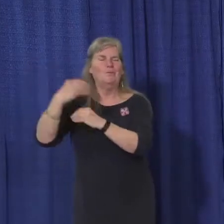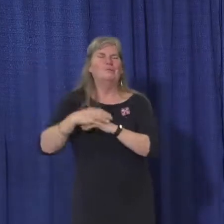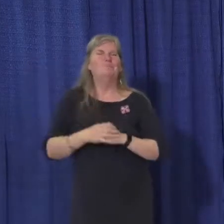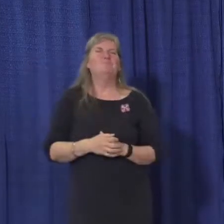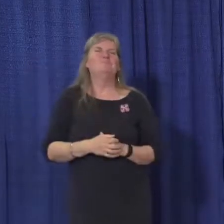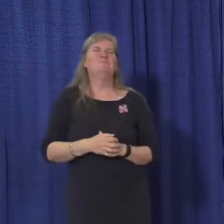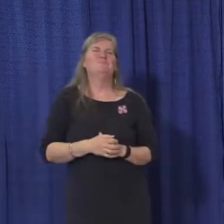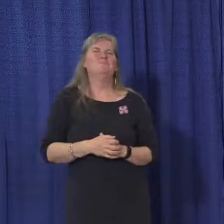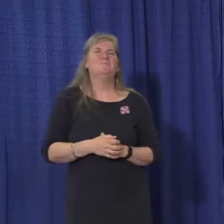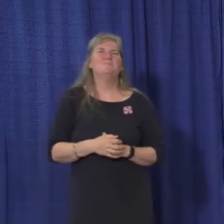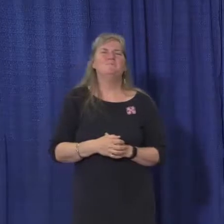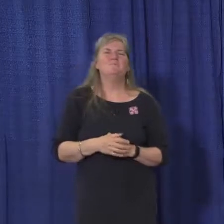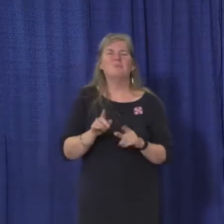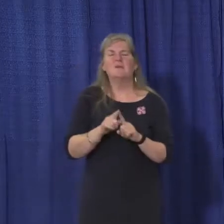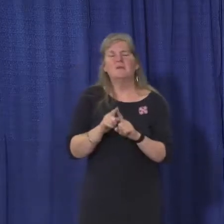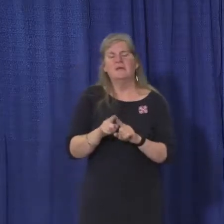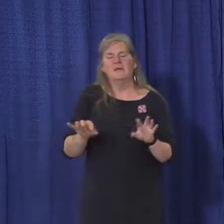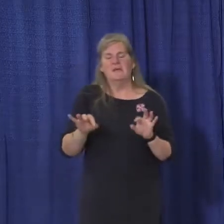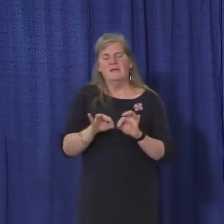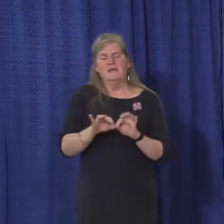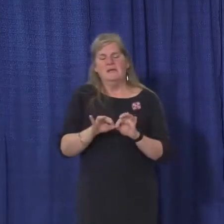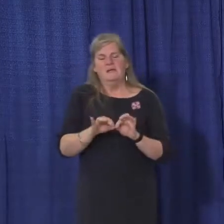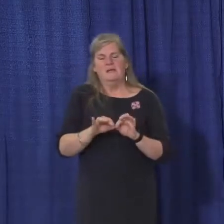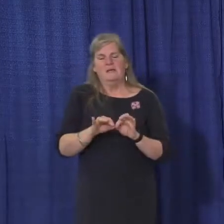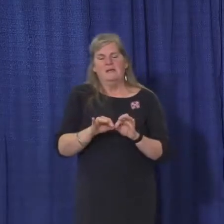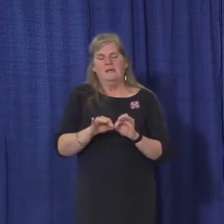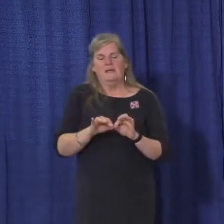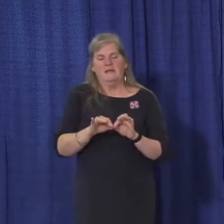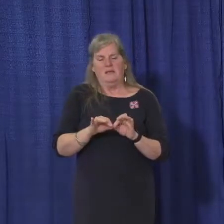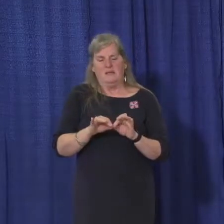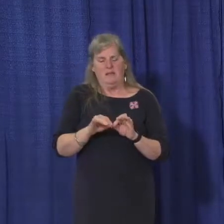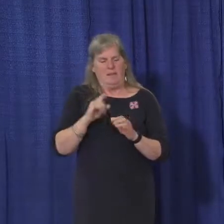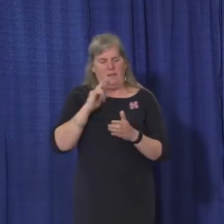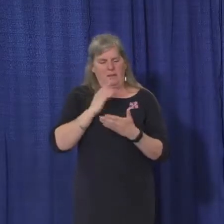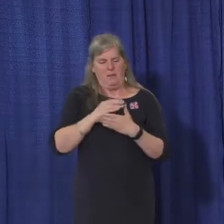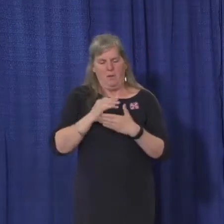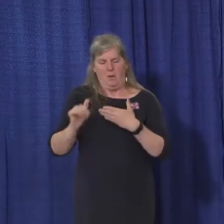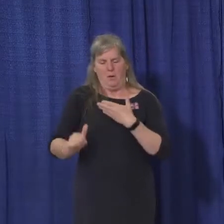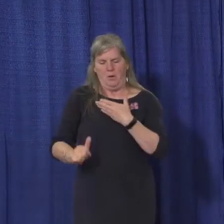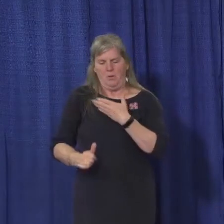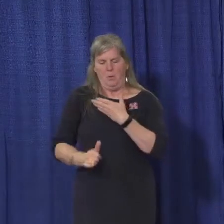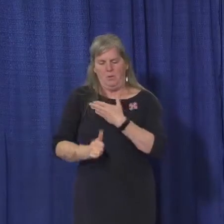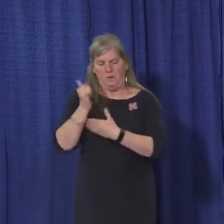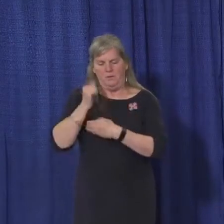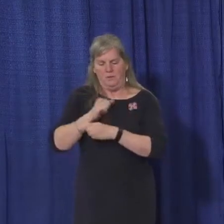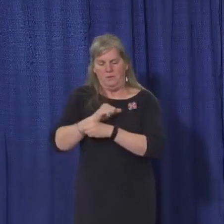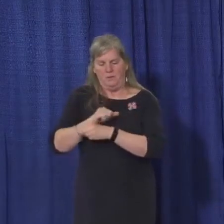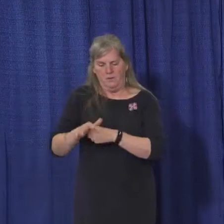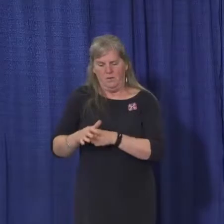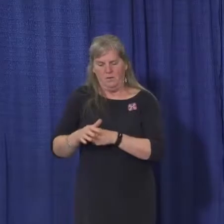I think this leads to a really important point. The risk depends not so much on